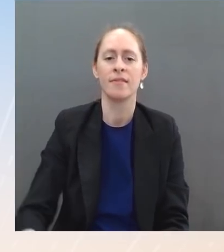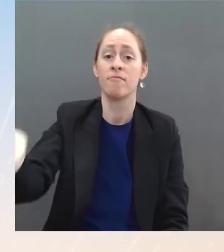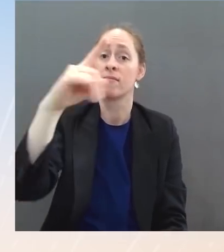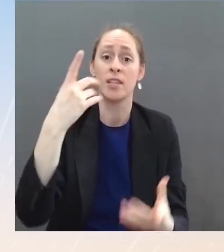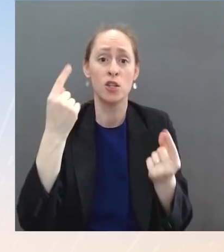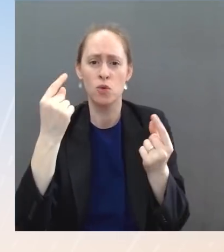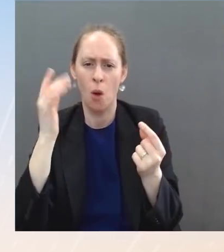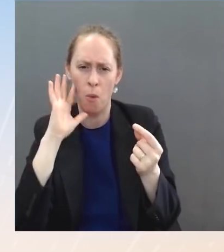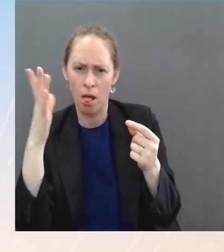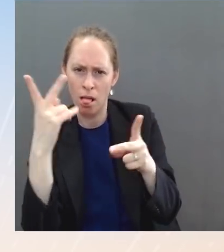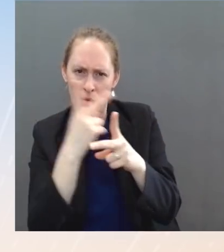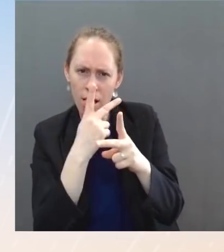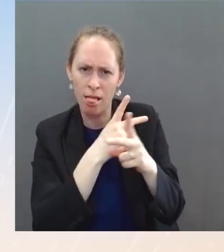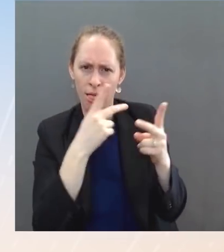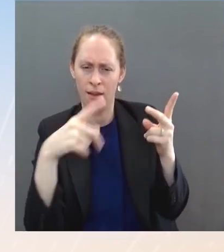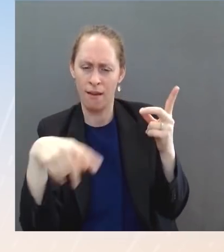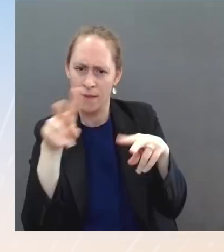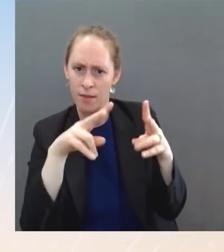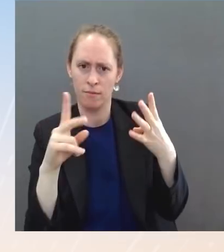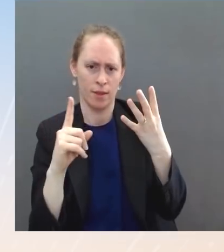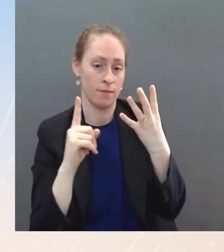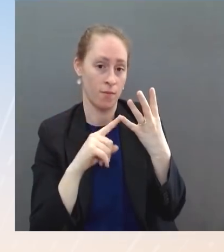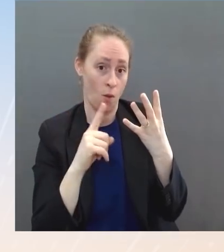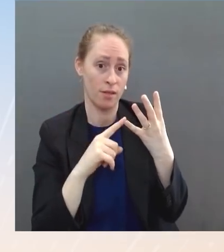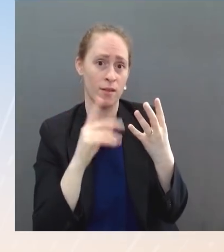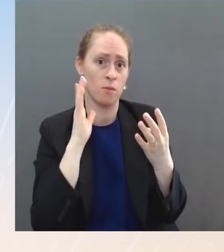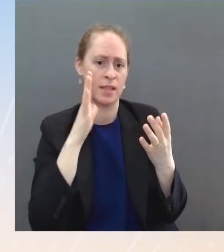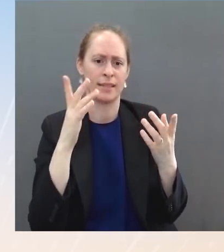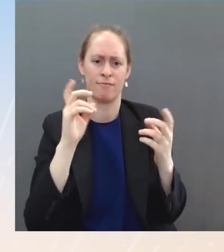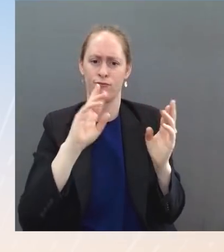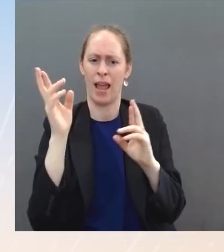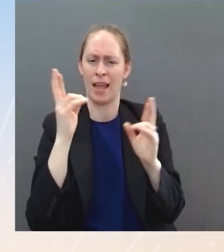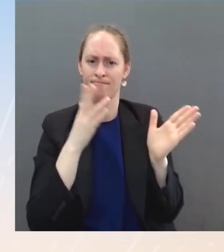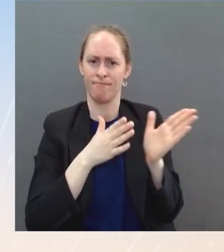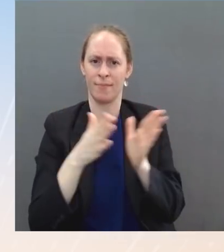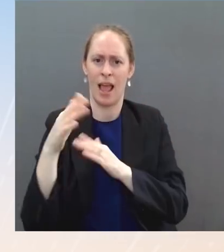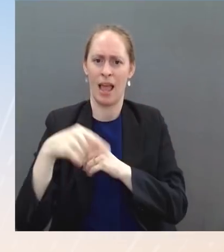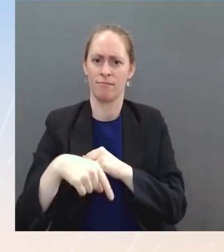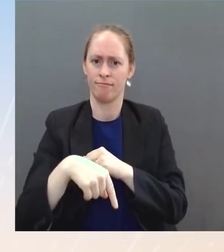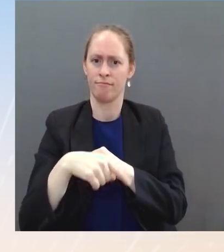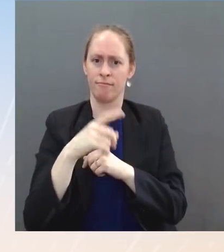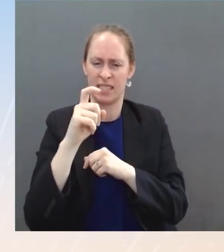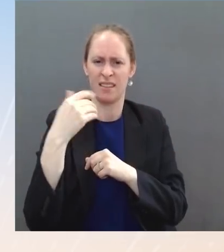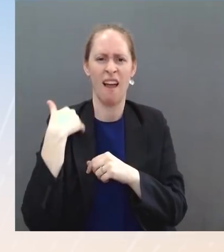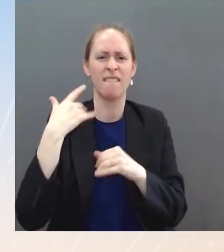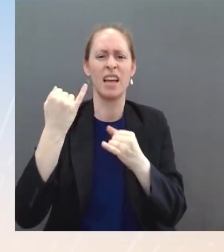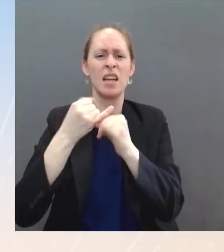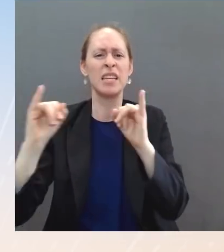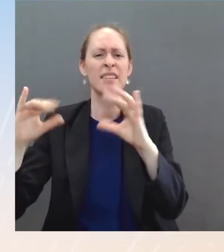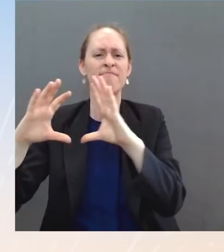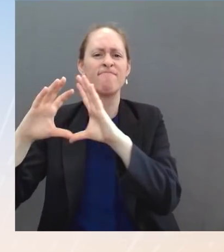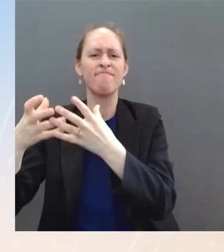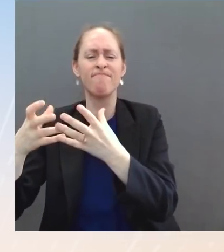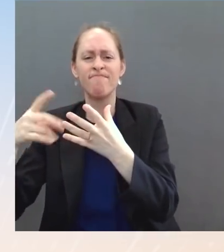is relying upon the global independent media, who has images, interviews, documentation.